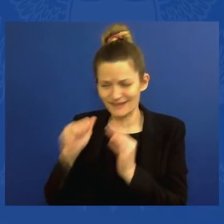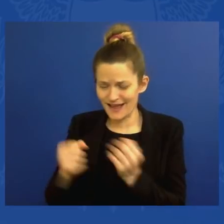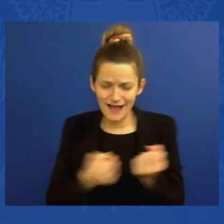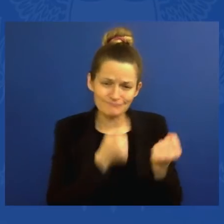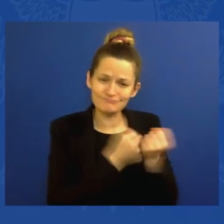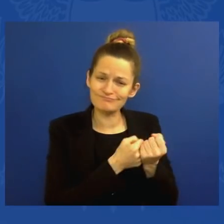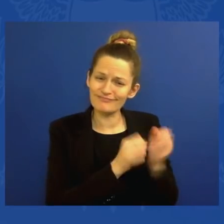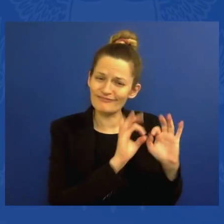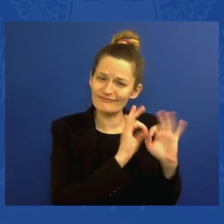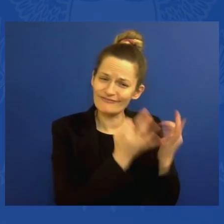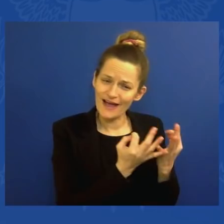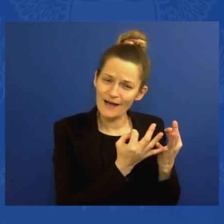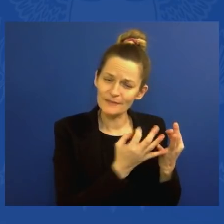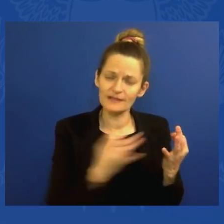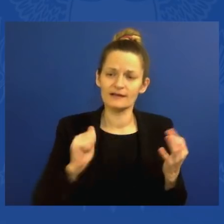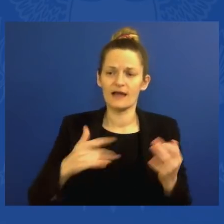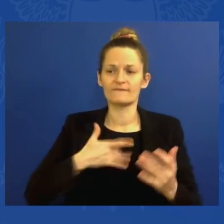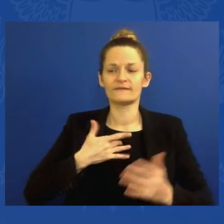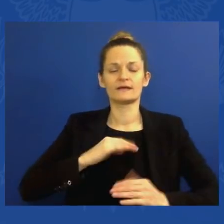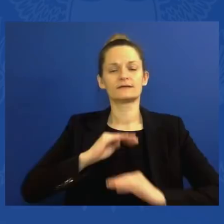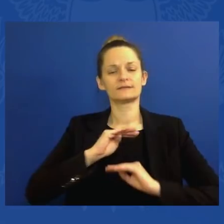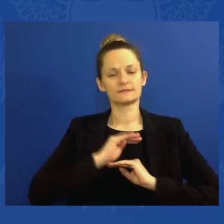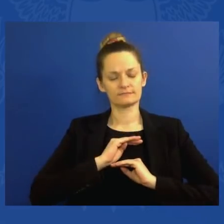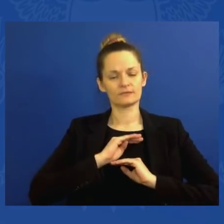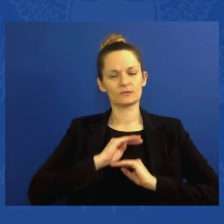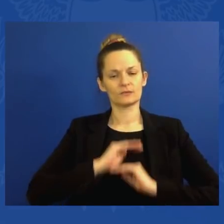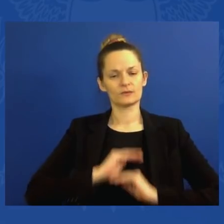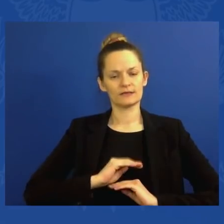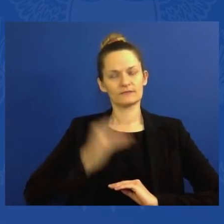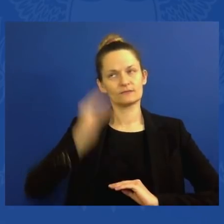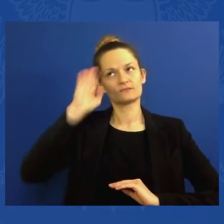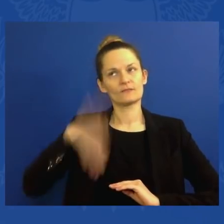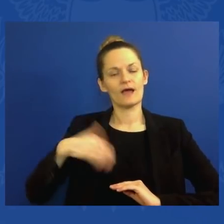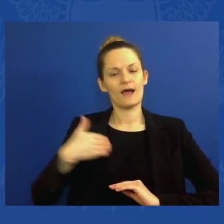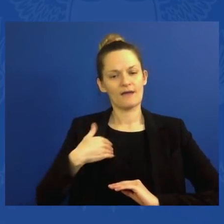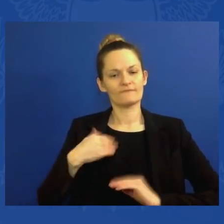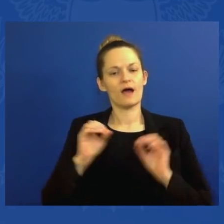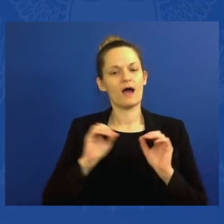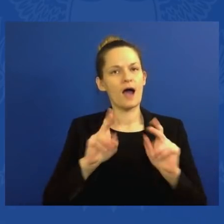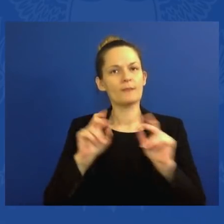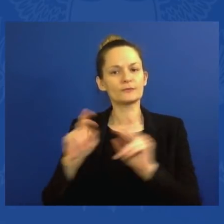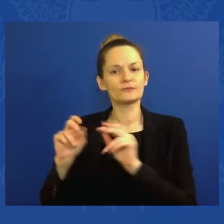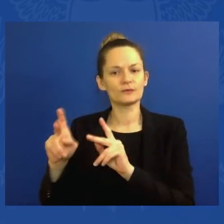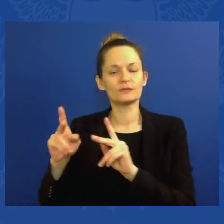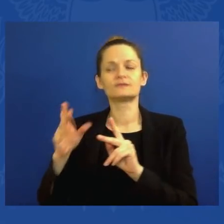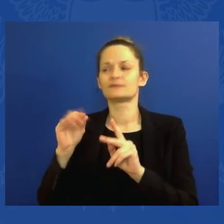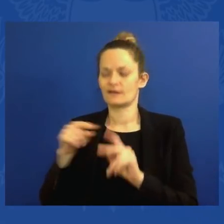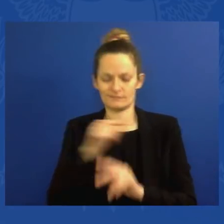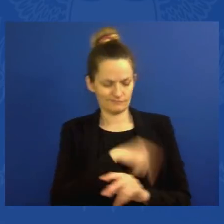good opportunities for them and their families. The Bipartisan Infrastructure Act has opened up